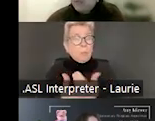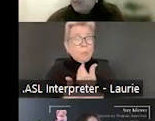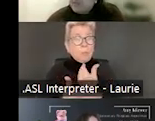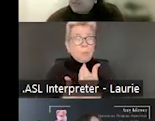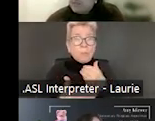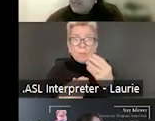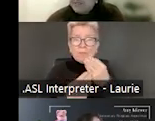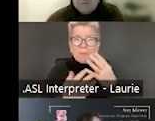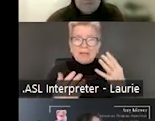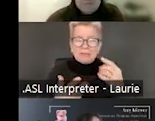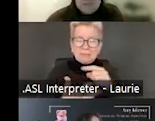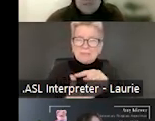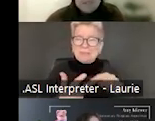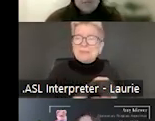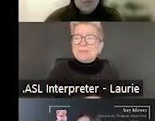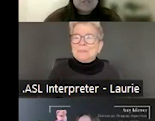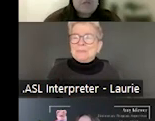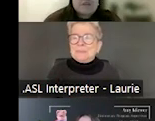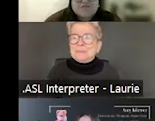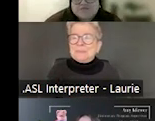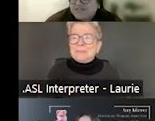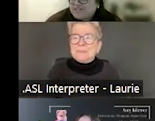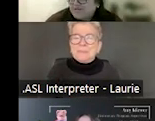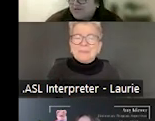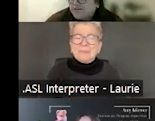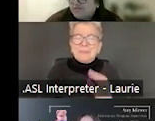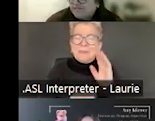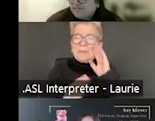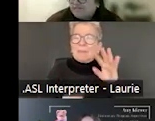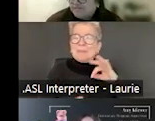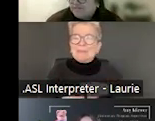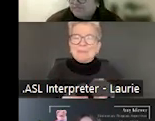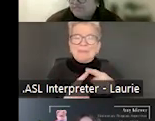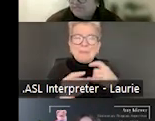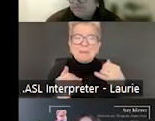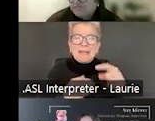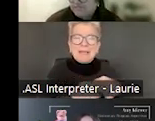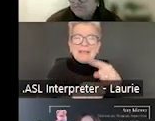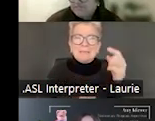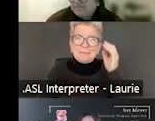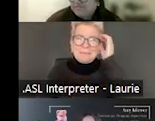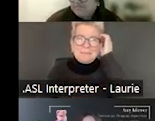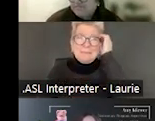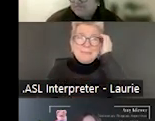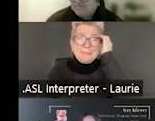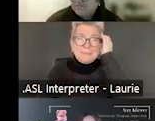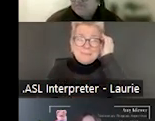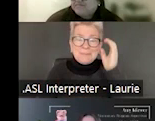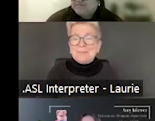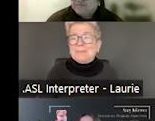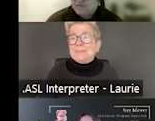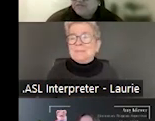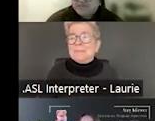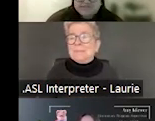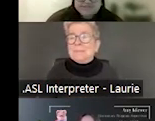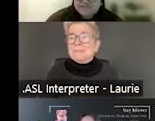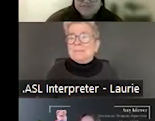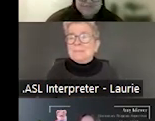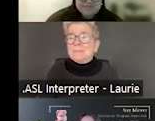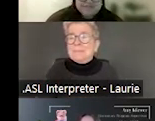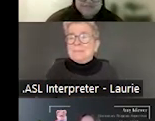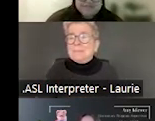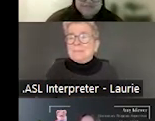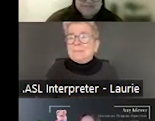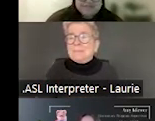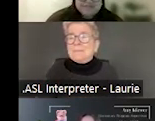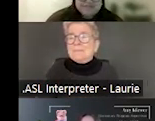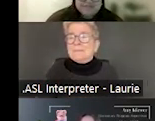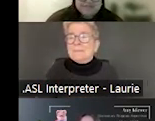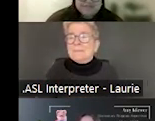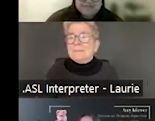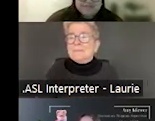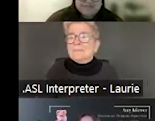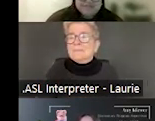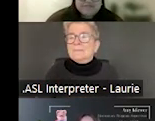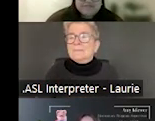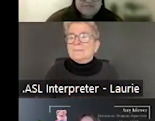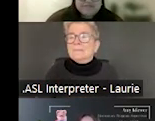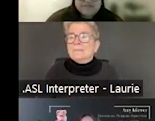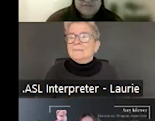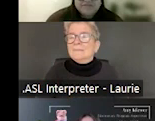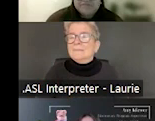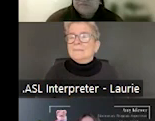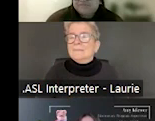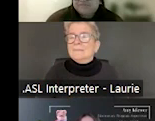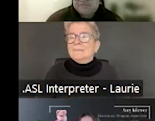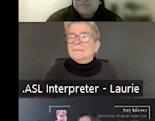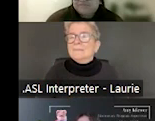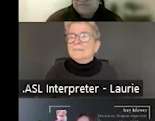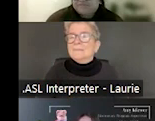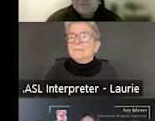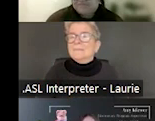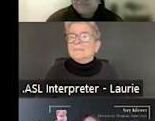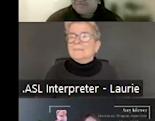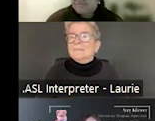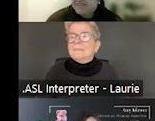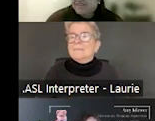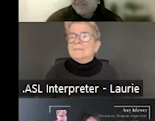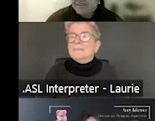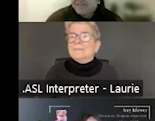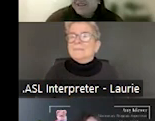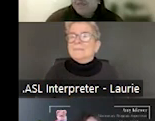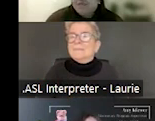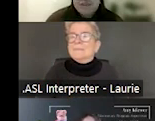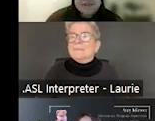hope that you take some cool takeaways from today's webinar. I will go ahead